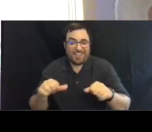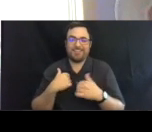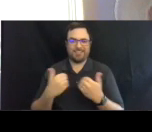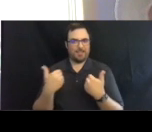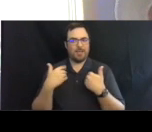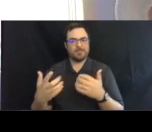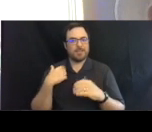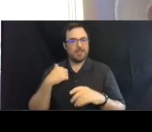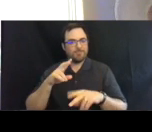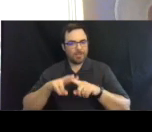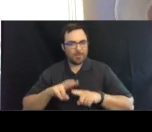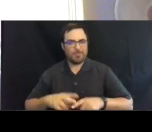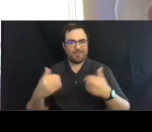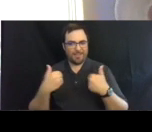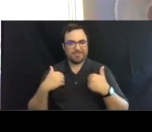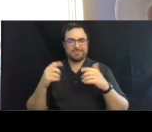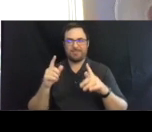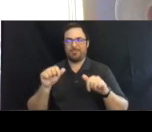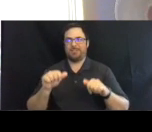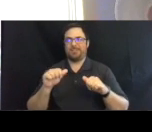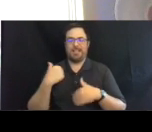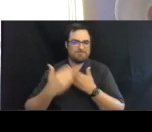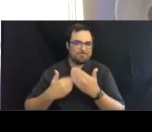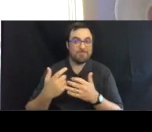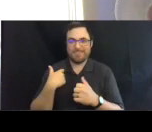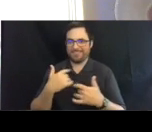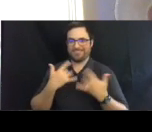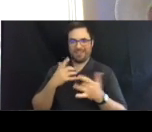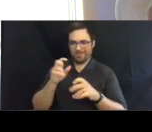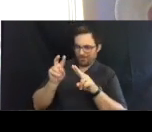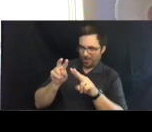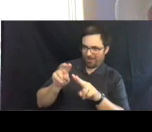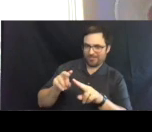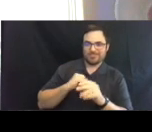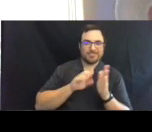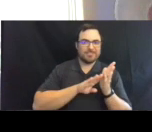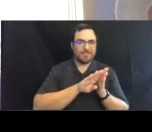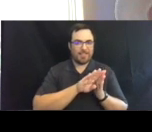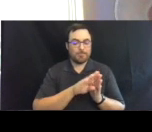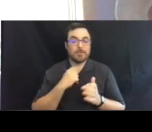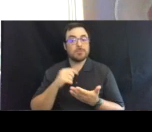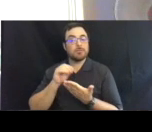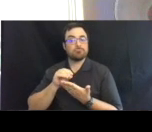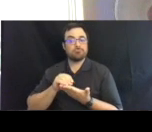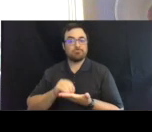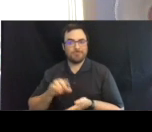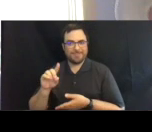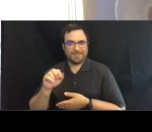that's really exciting to watch that grow. So as you're taking data, remind yourself every now and then like--wow we're making,